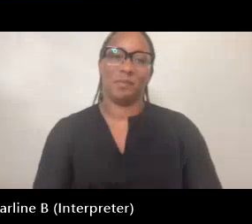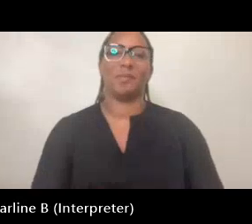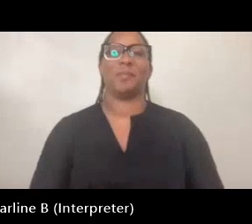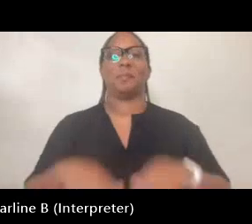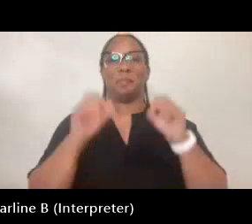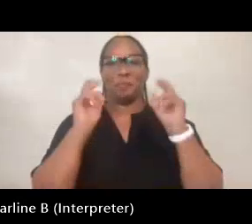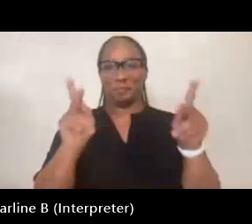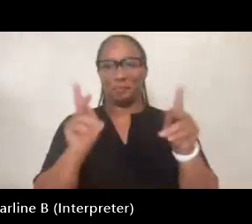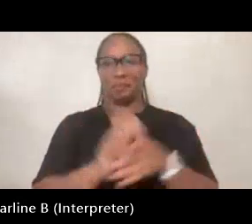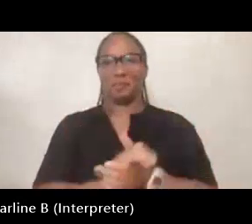OK.